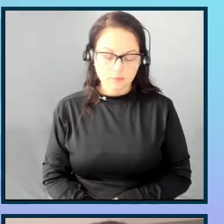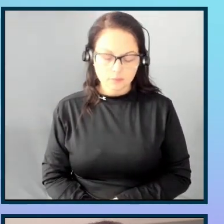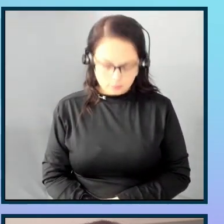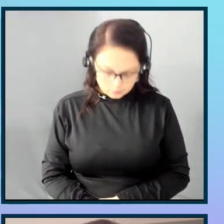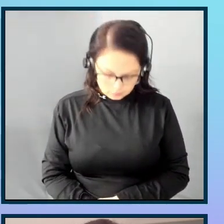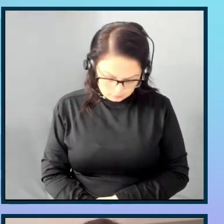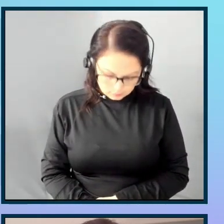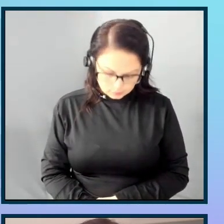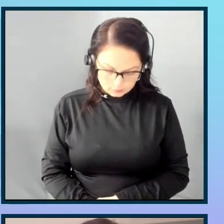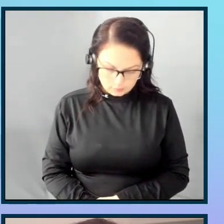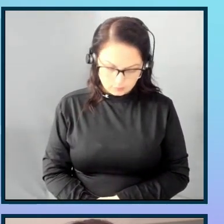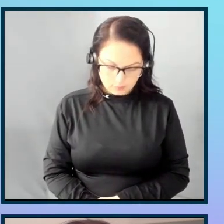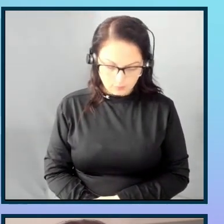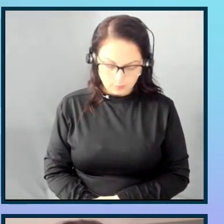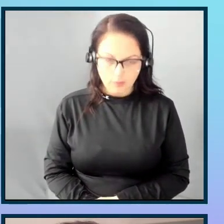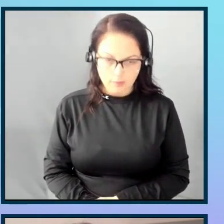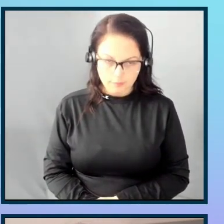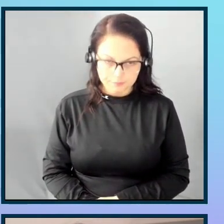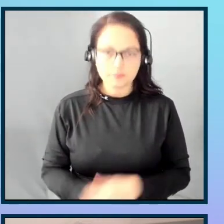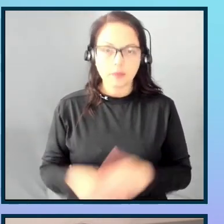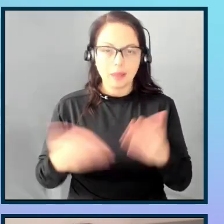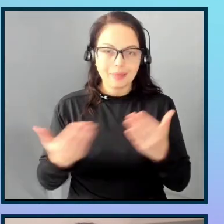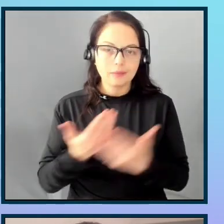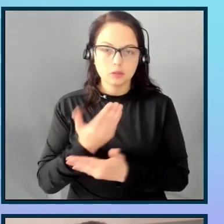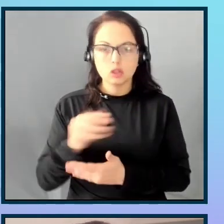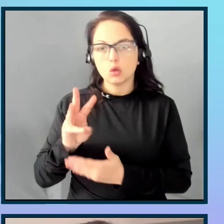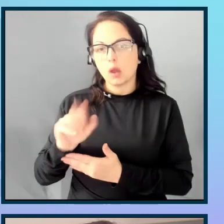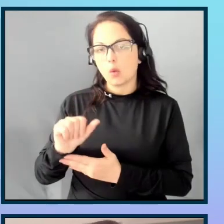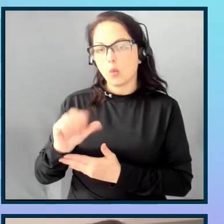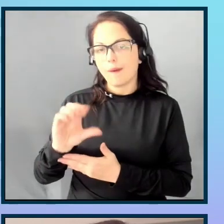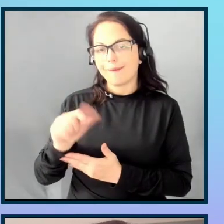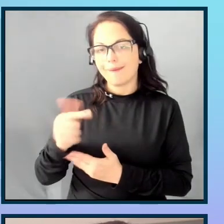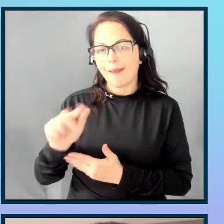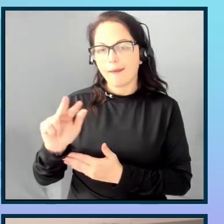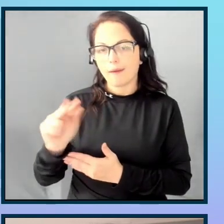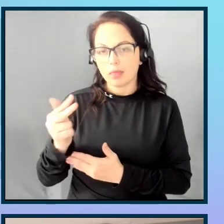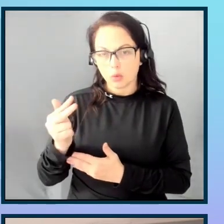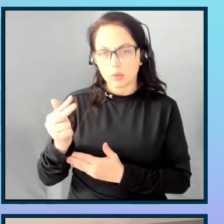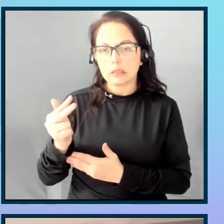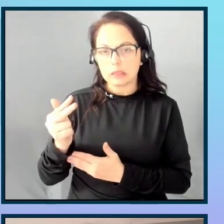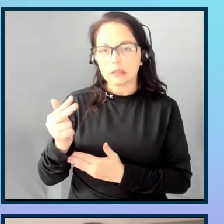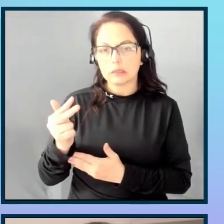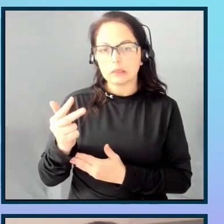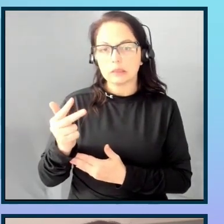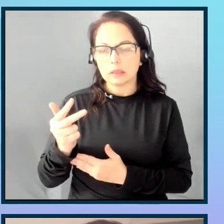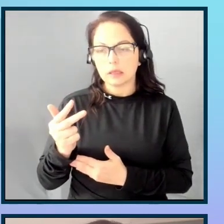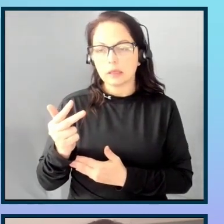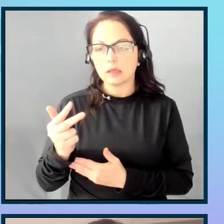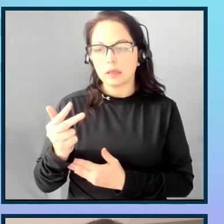which is new in WCAG 3 which will be a way for browsers